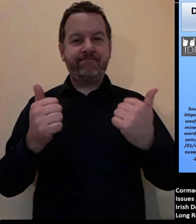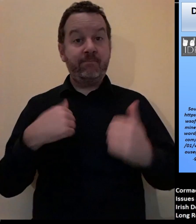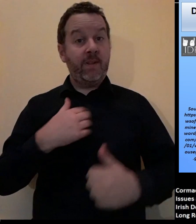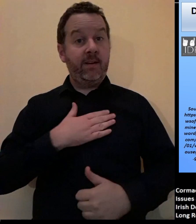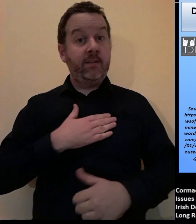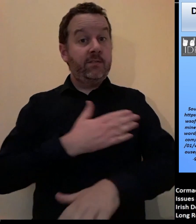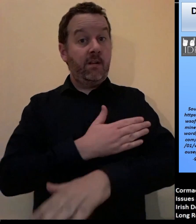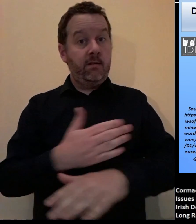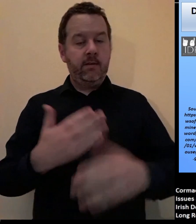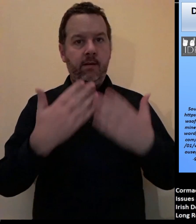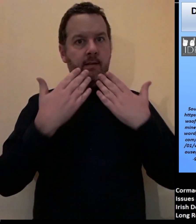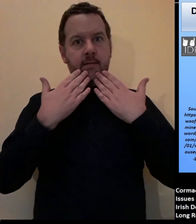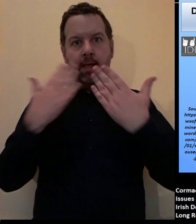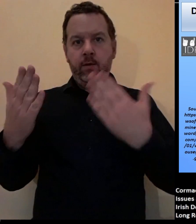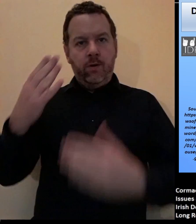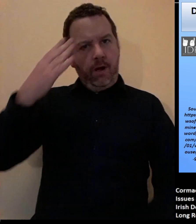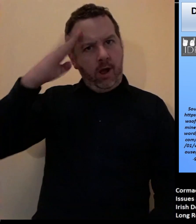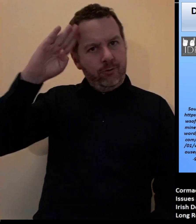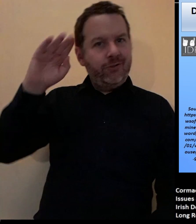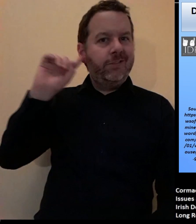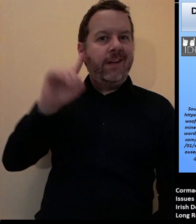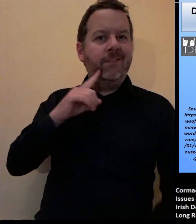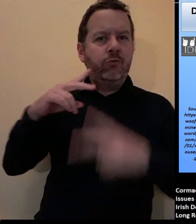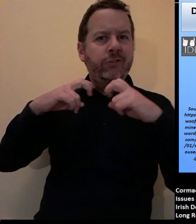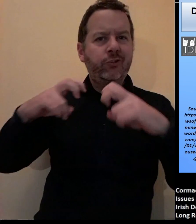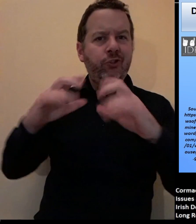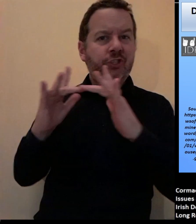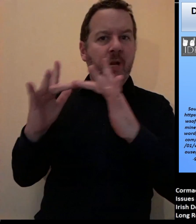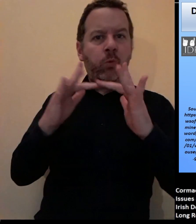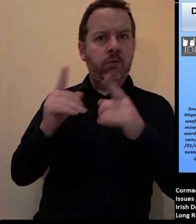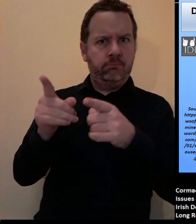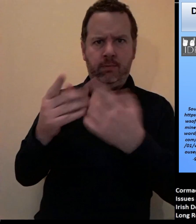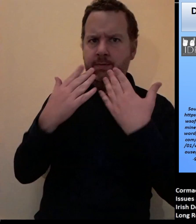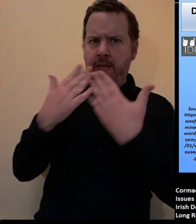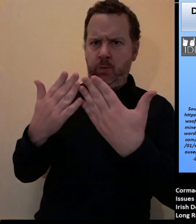I want to start off by thanking the Irish Deaf Research Network for the opportunity to present today.